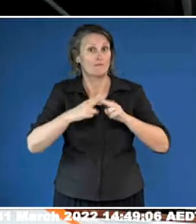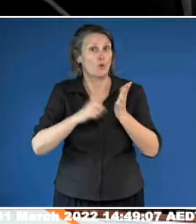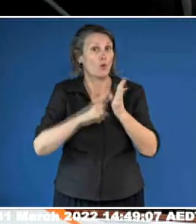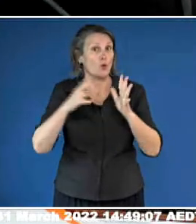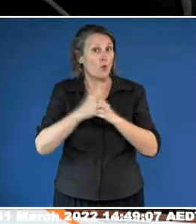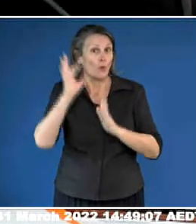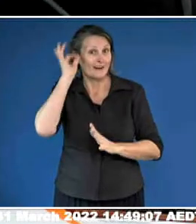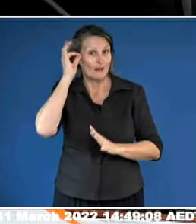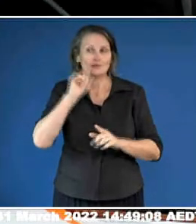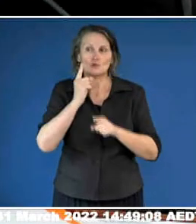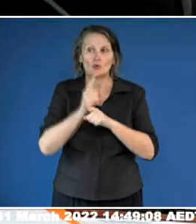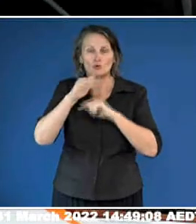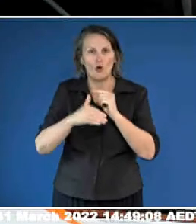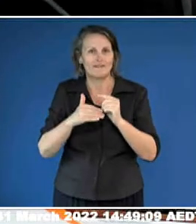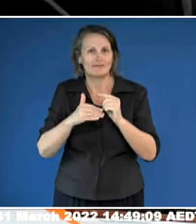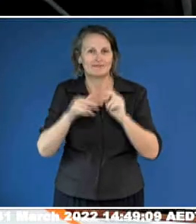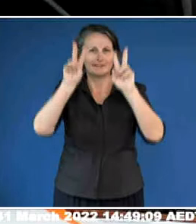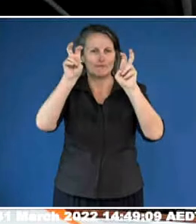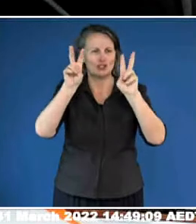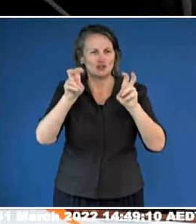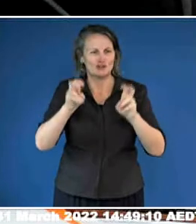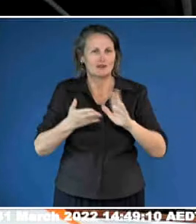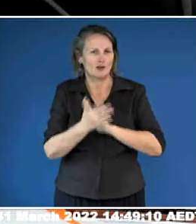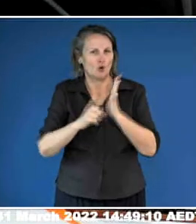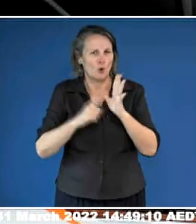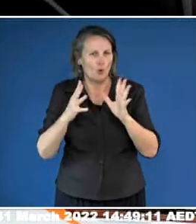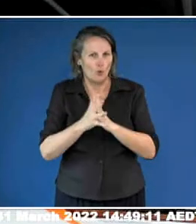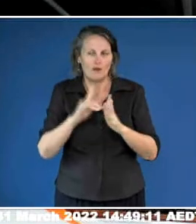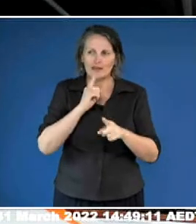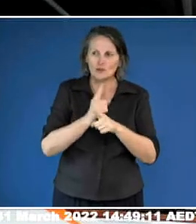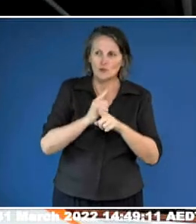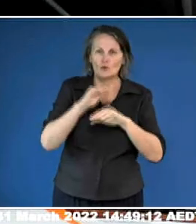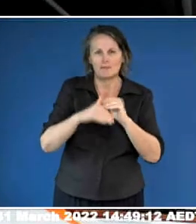And Ms Ryan took us through the sort of hypothetical case of Lily, depending on where